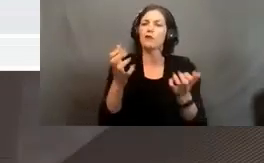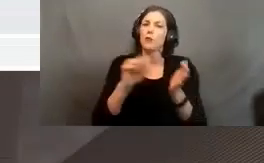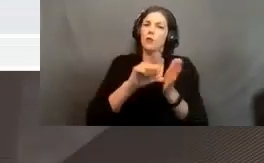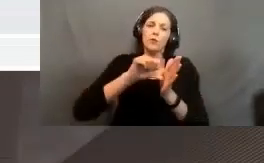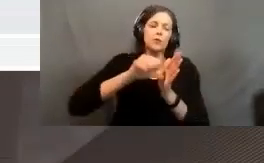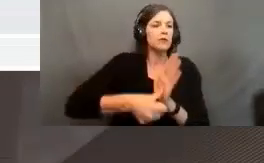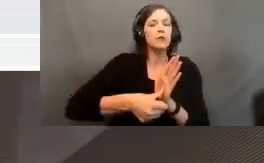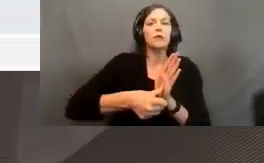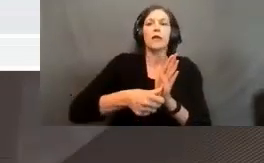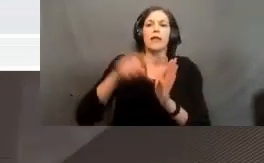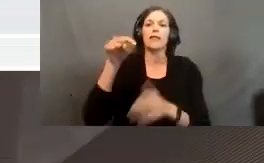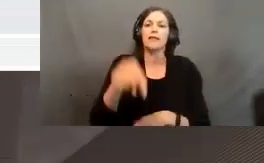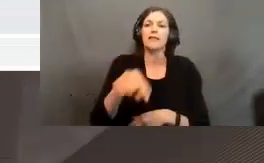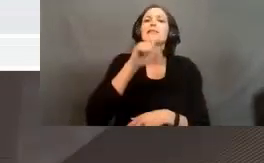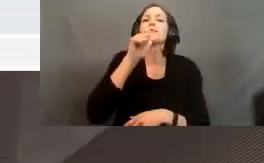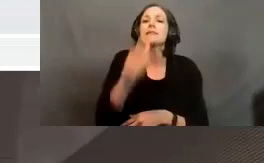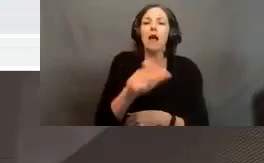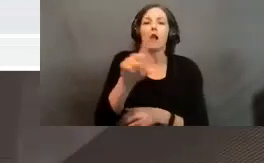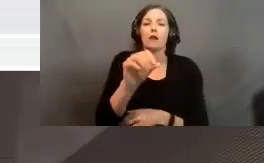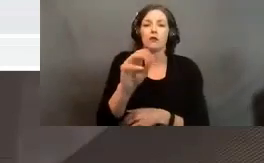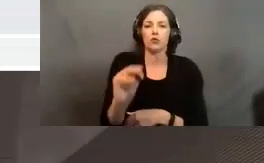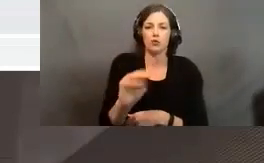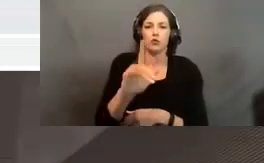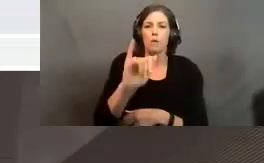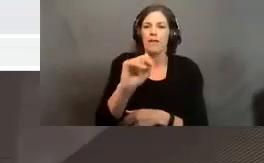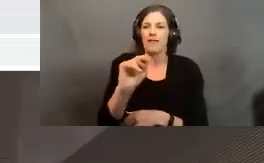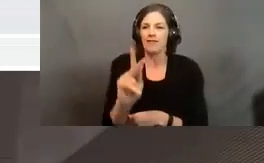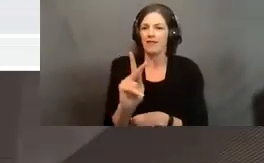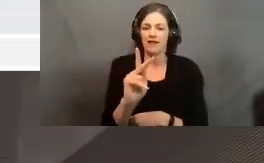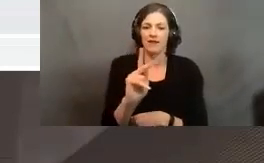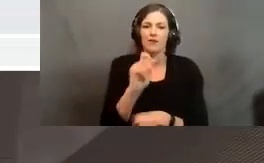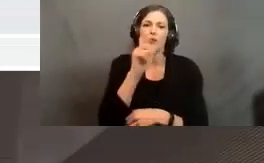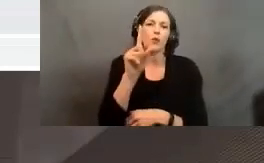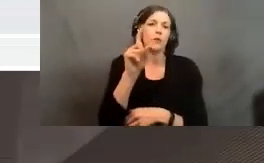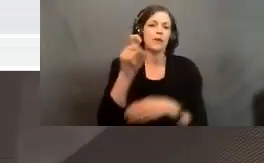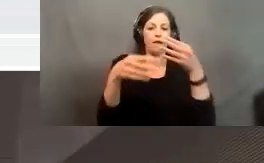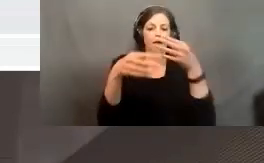these are not Zoom links. You do not have to have a bunch of Zoom links to find out where